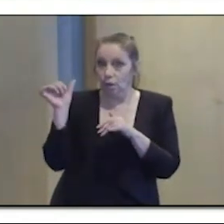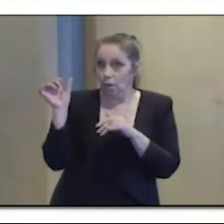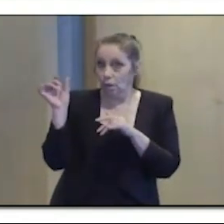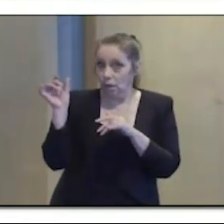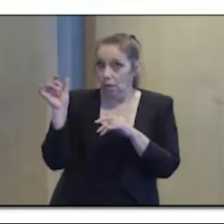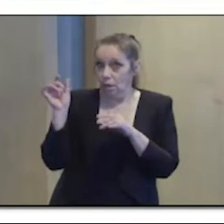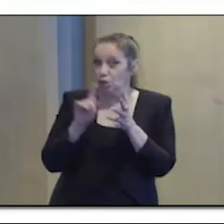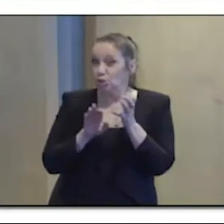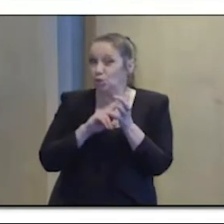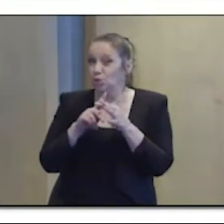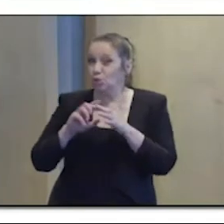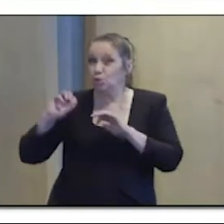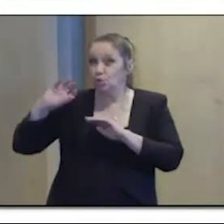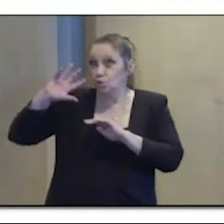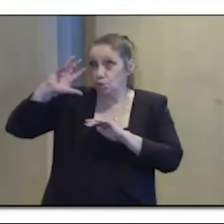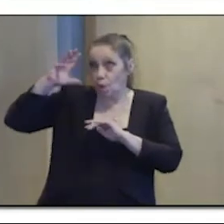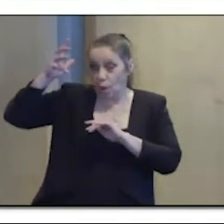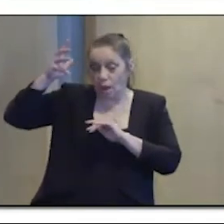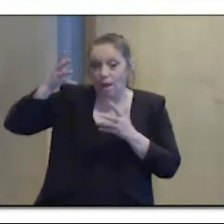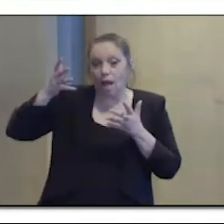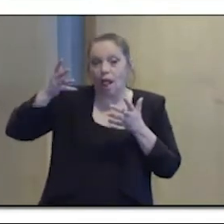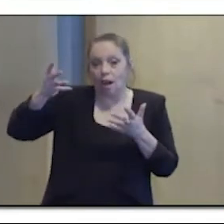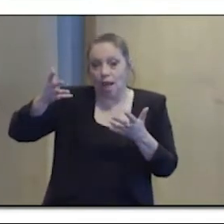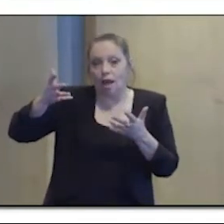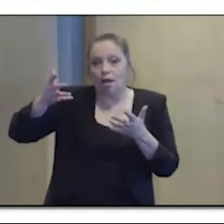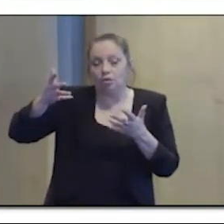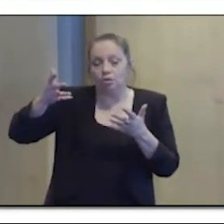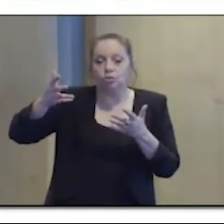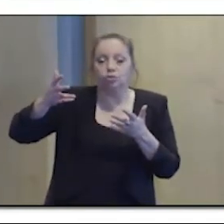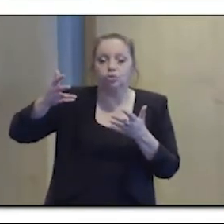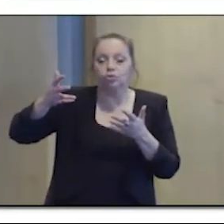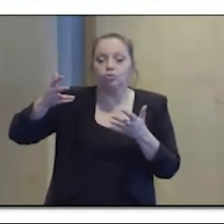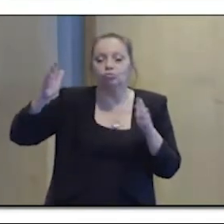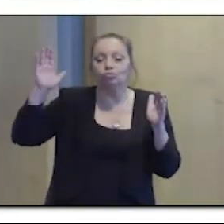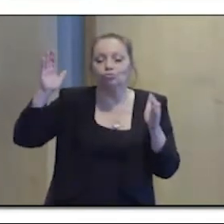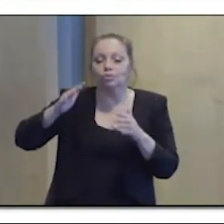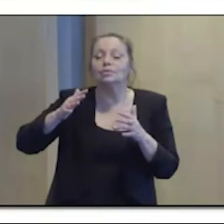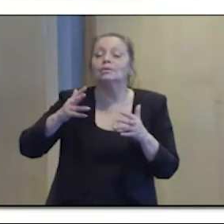using solar allows you to address your energy costs, because if you're making electricity,